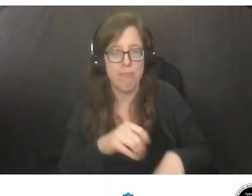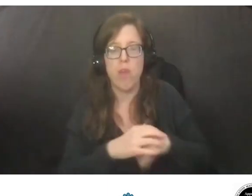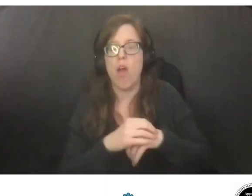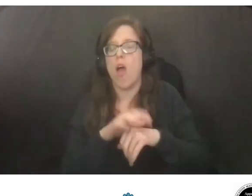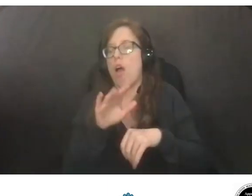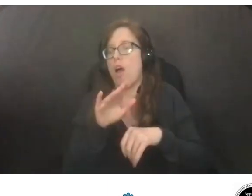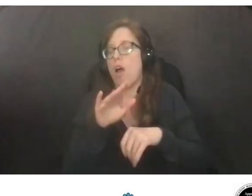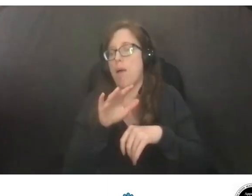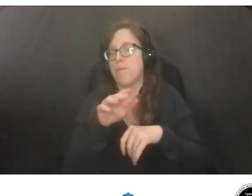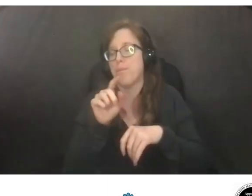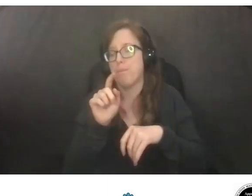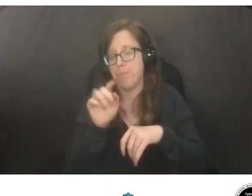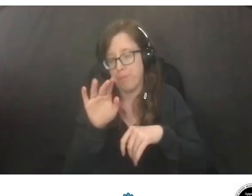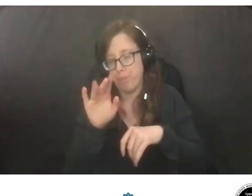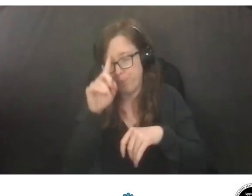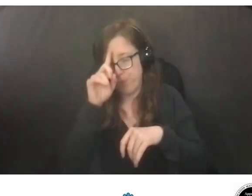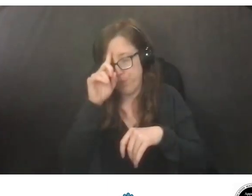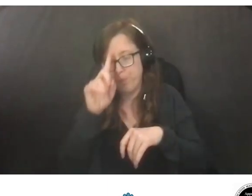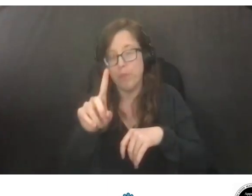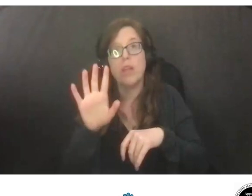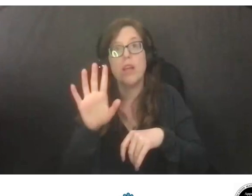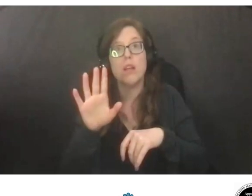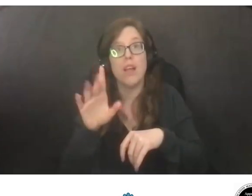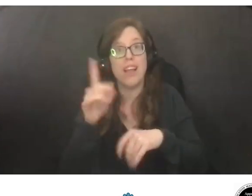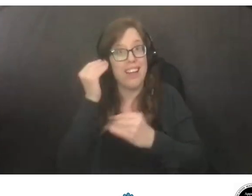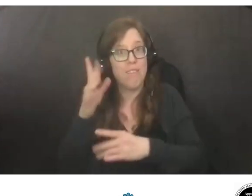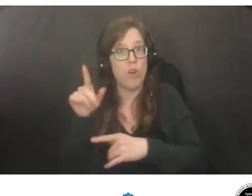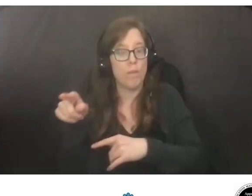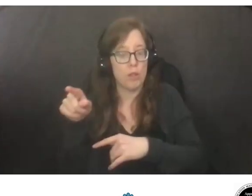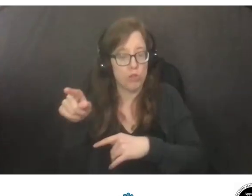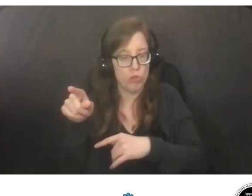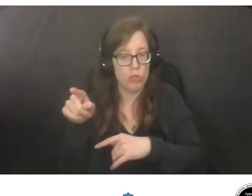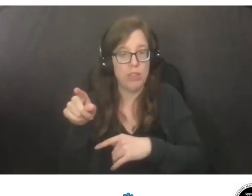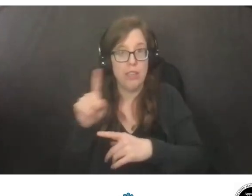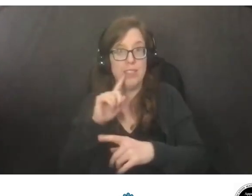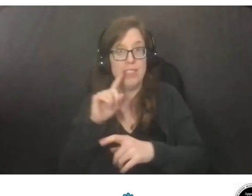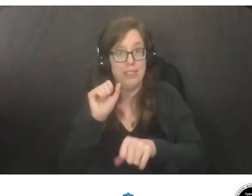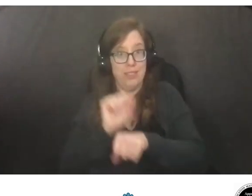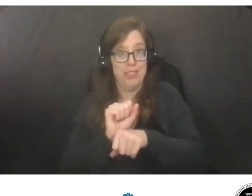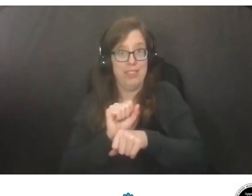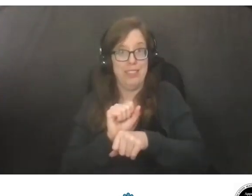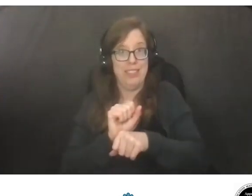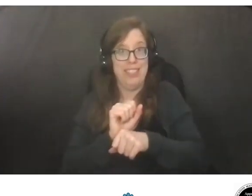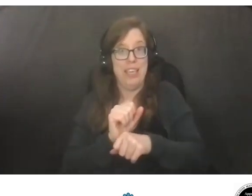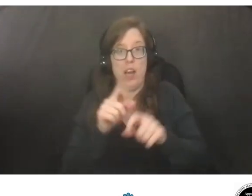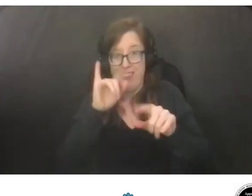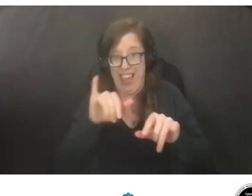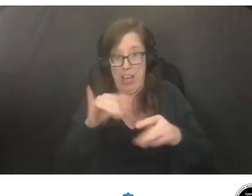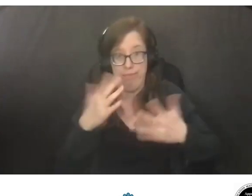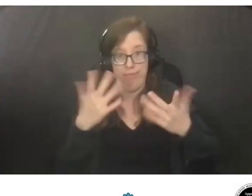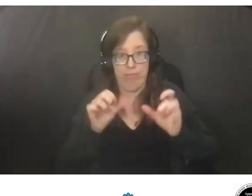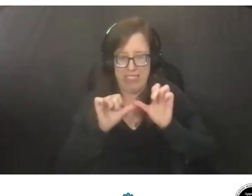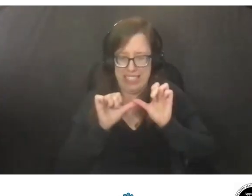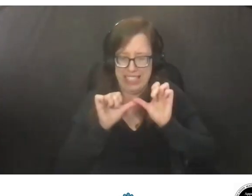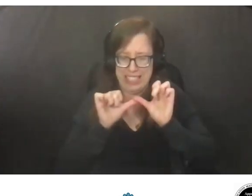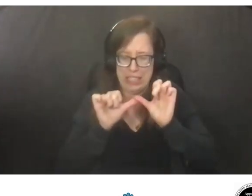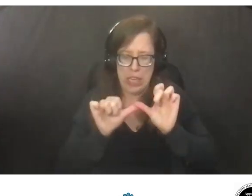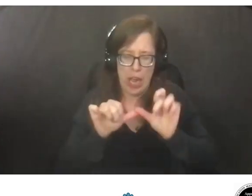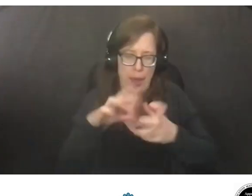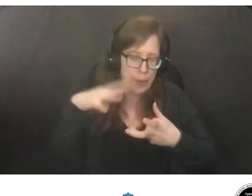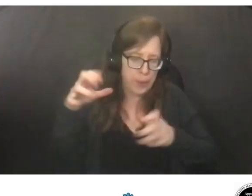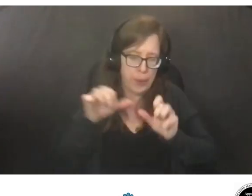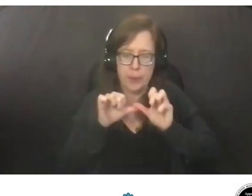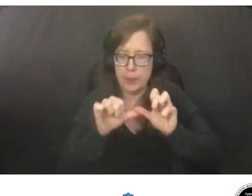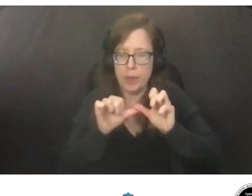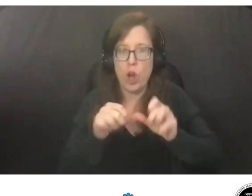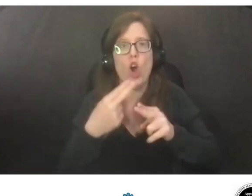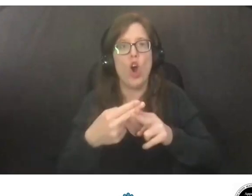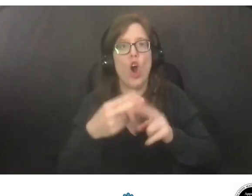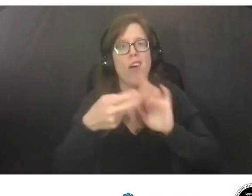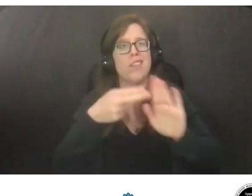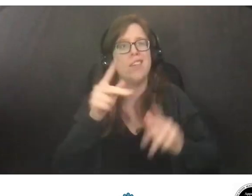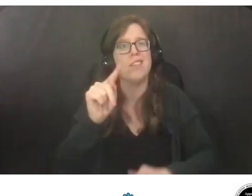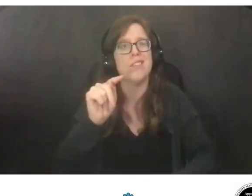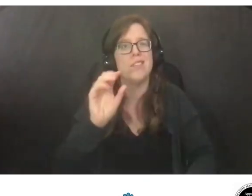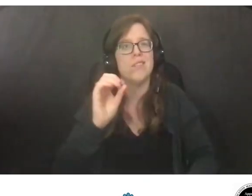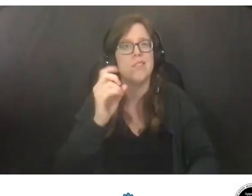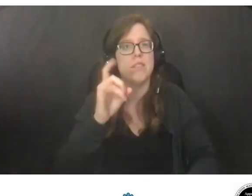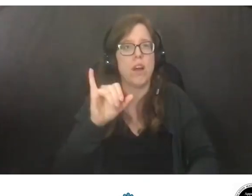The...There's information about living in...in a state of distress for long periods of time. What they call toxic stress